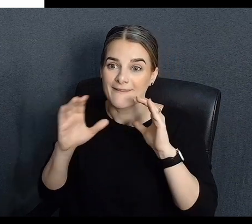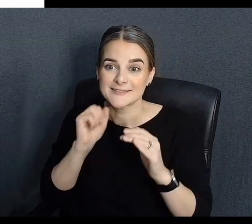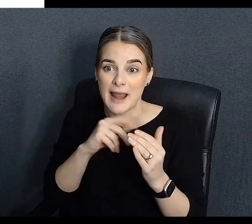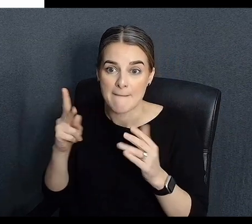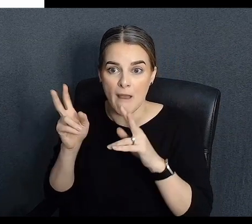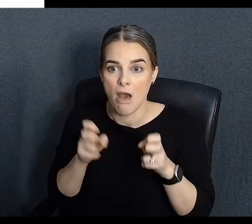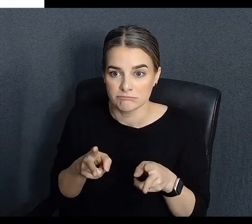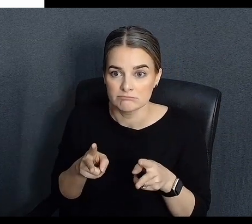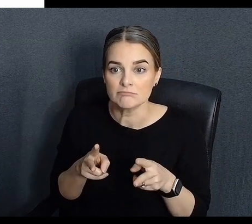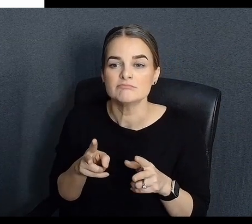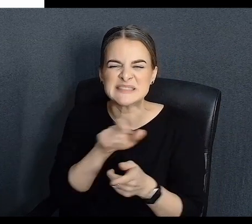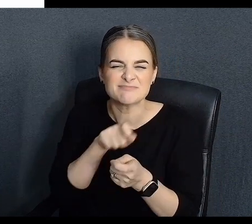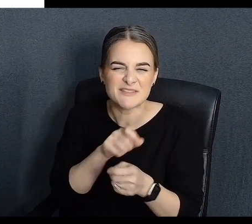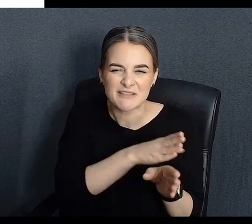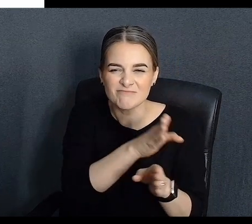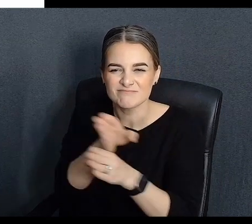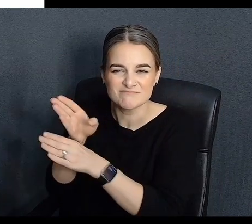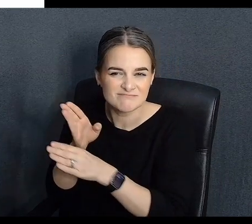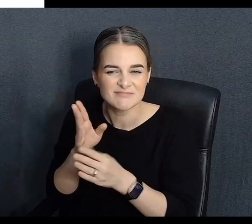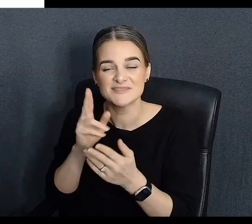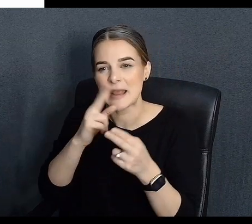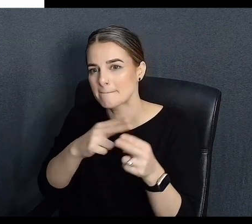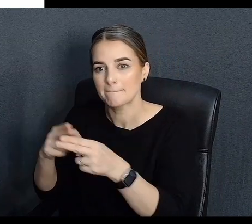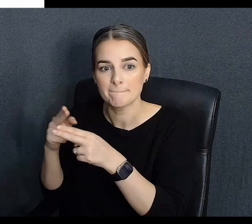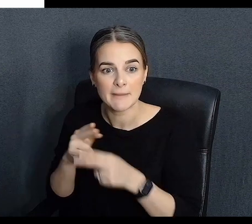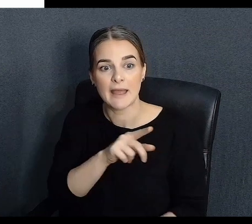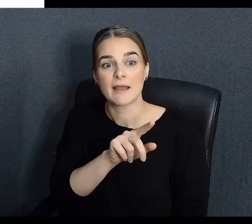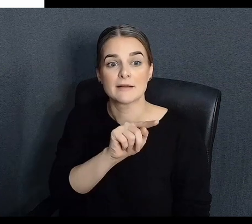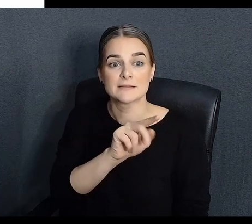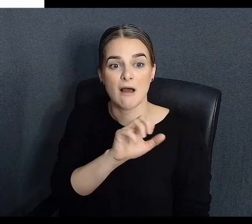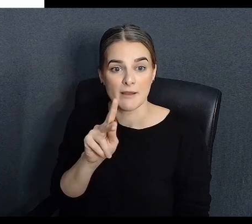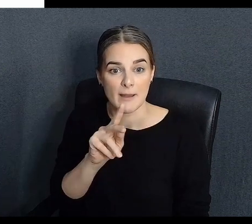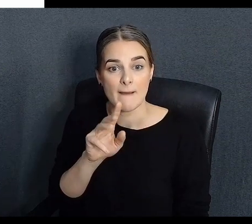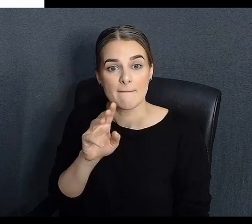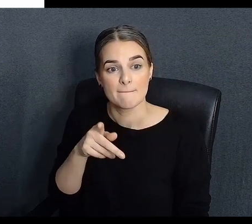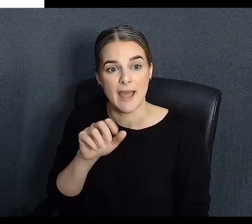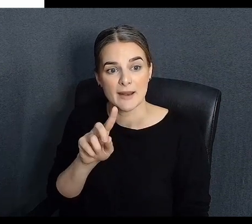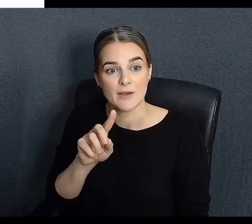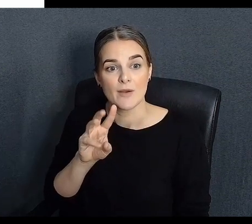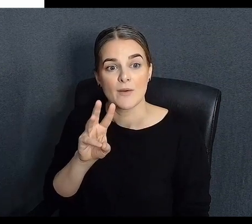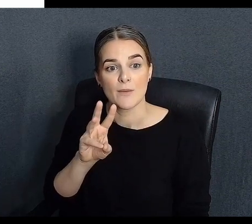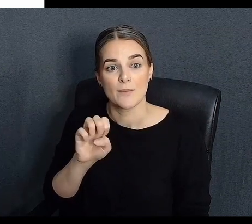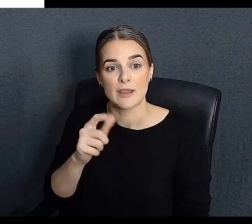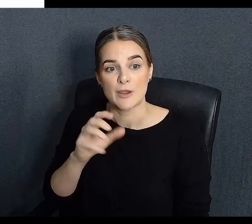So the examples we have here on the slide say the TalkPad Wego edition, that's from the company Talk